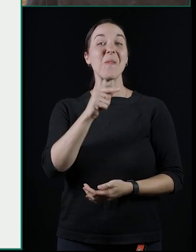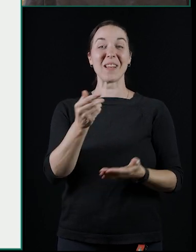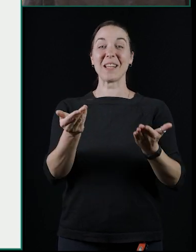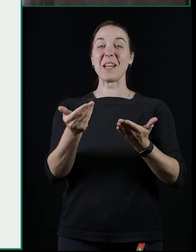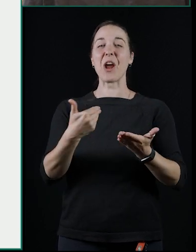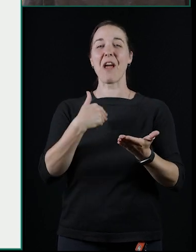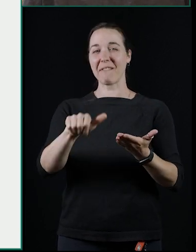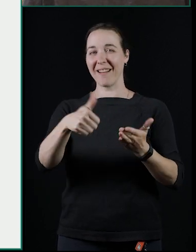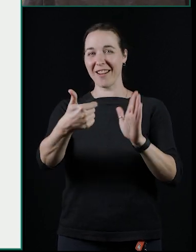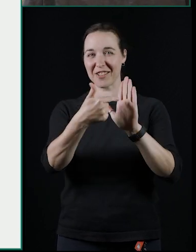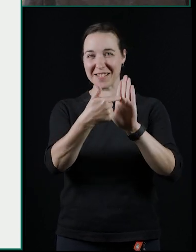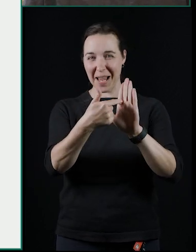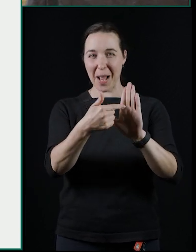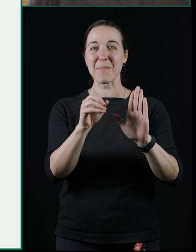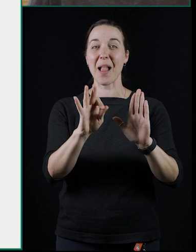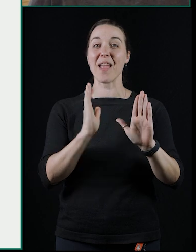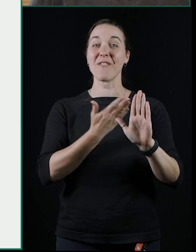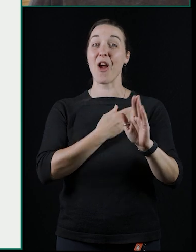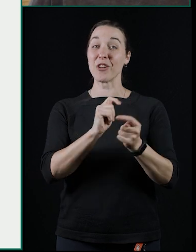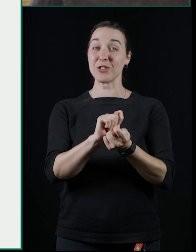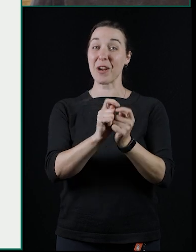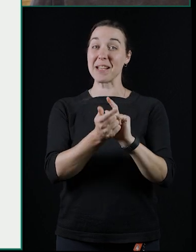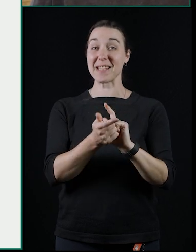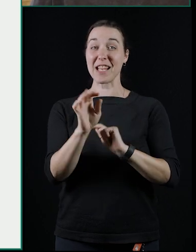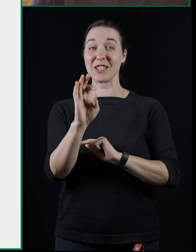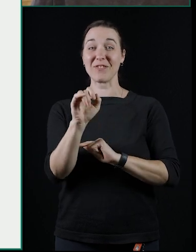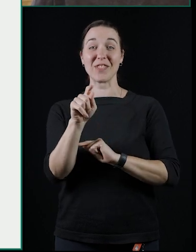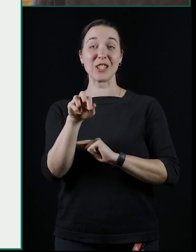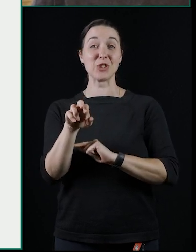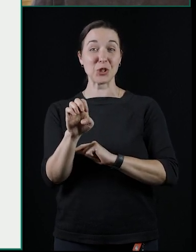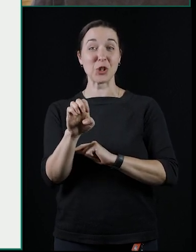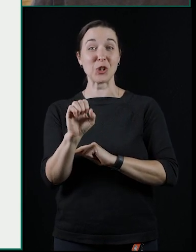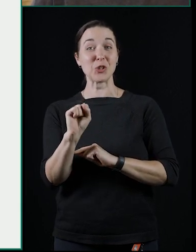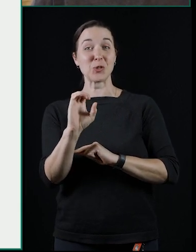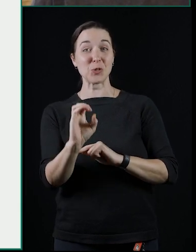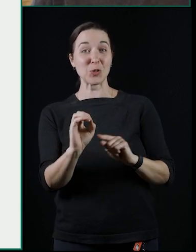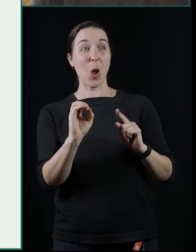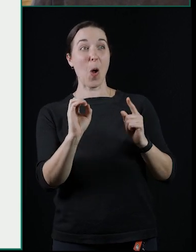Here, we have another sample of our translation feature.